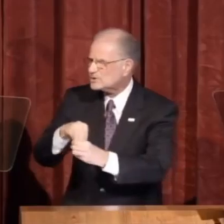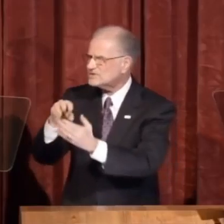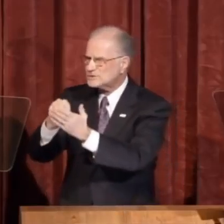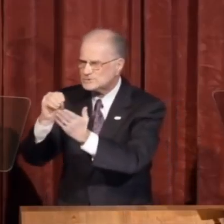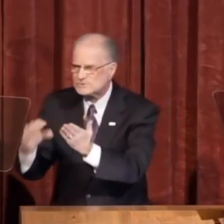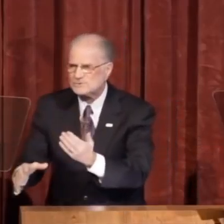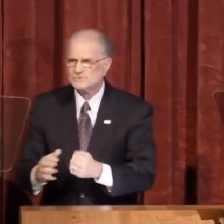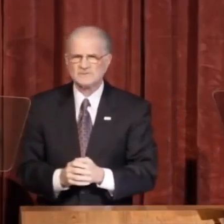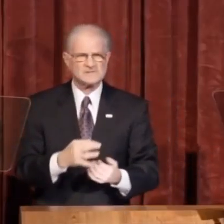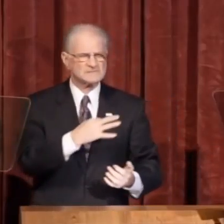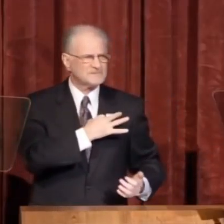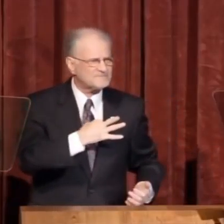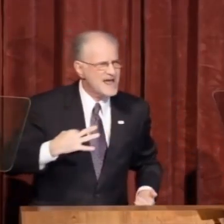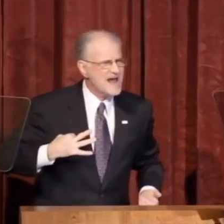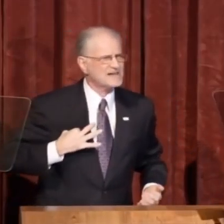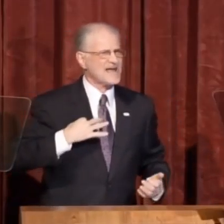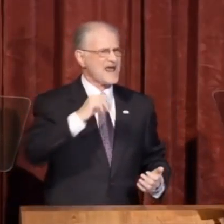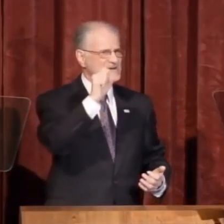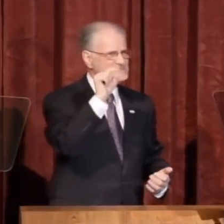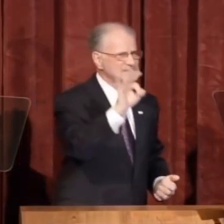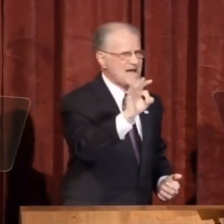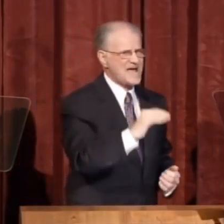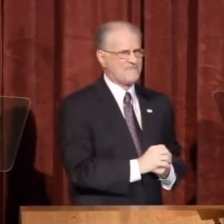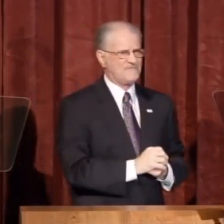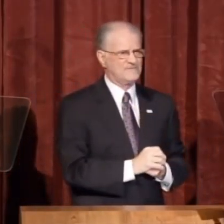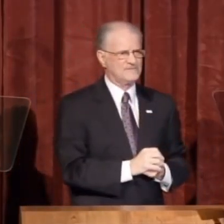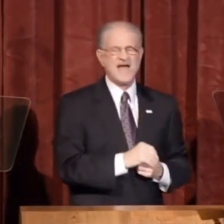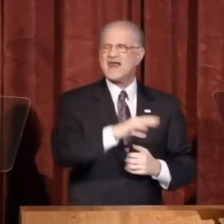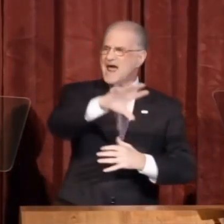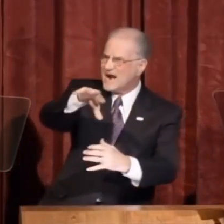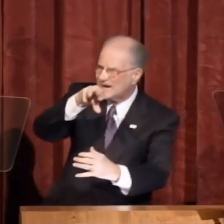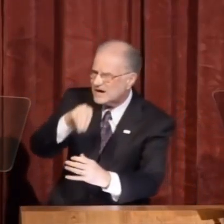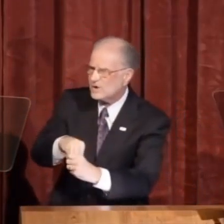received last year was the highest of any